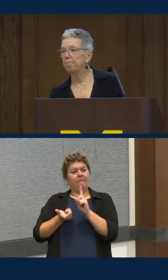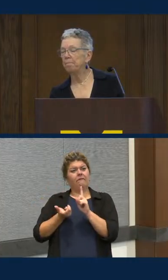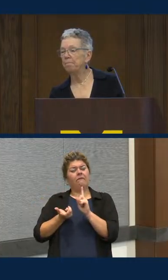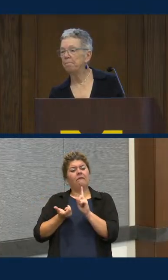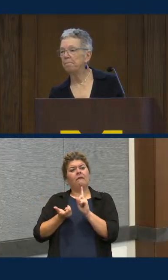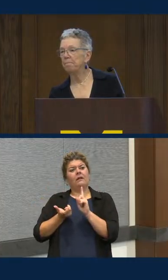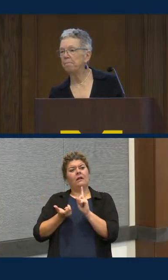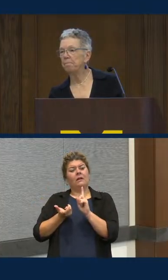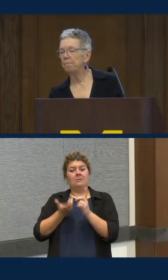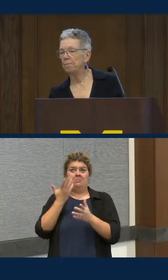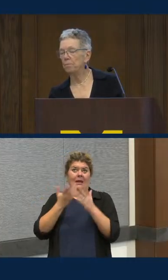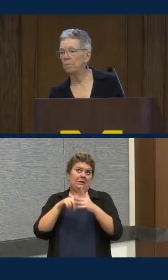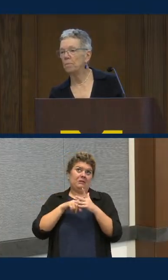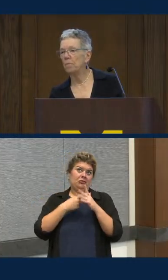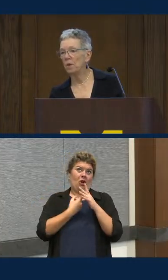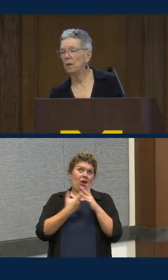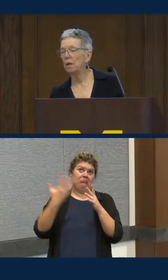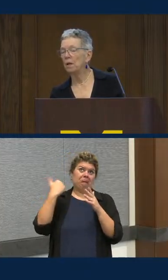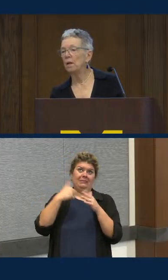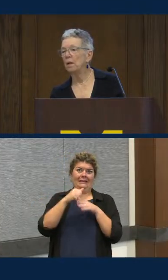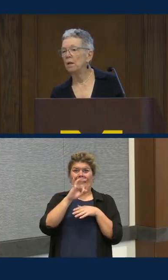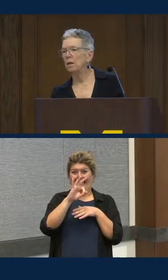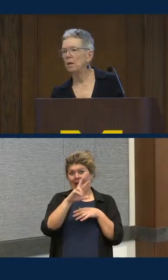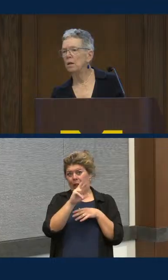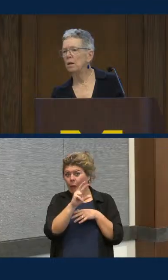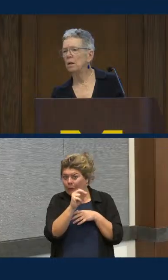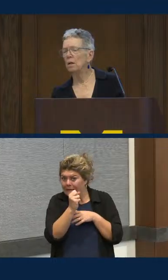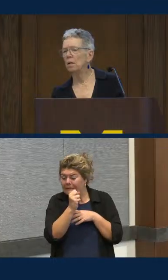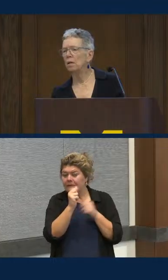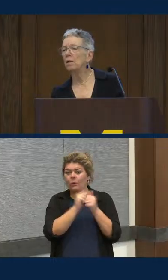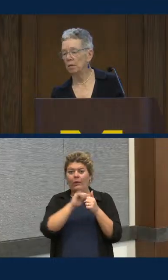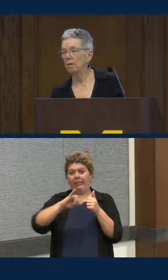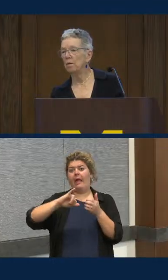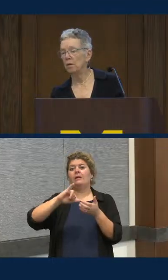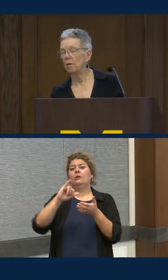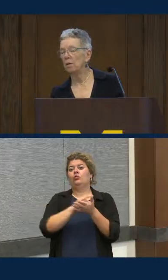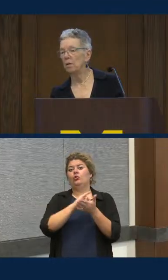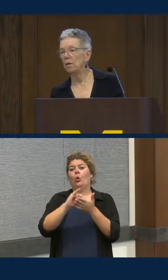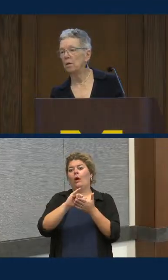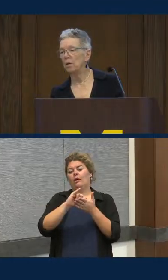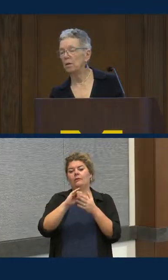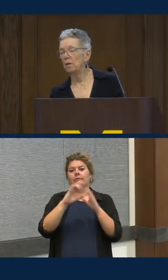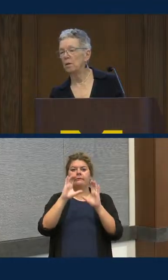know, in the 30s with the New